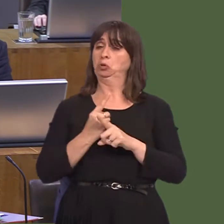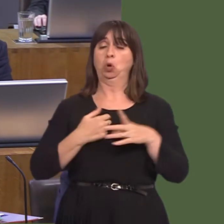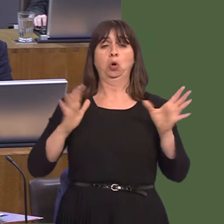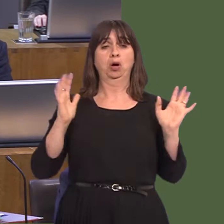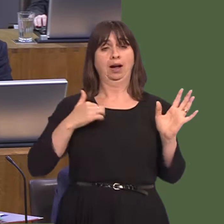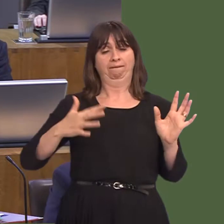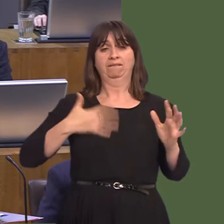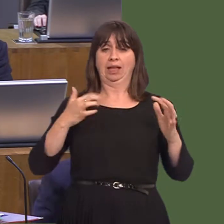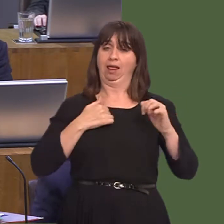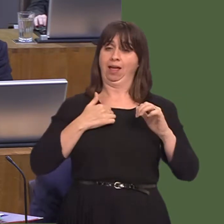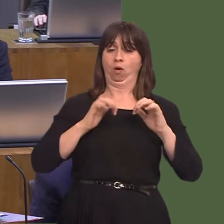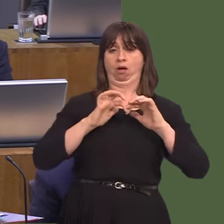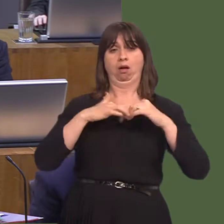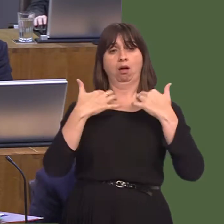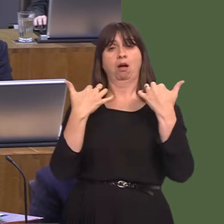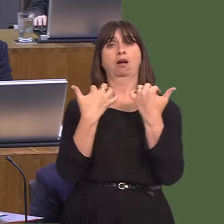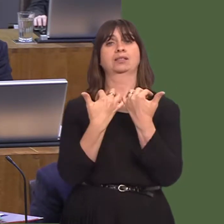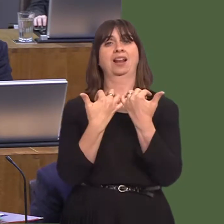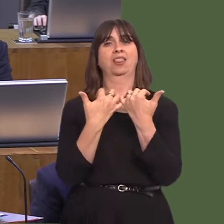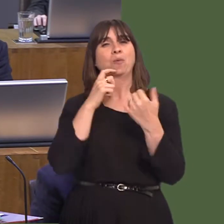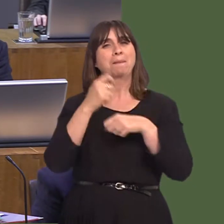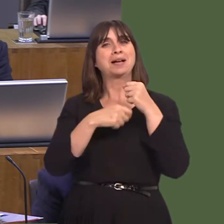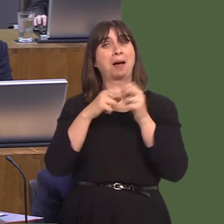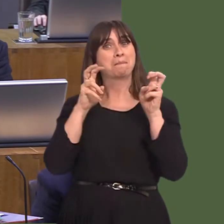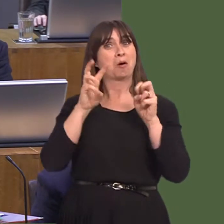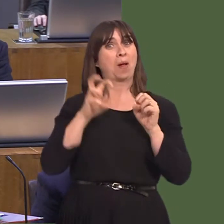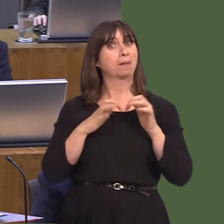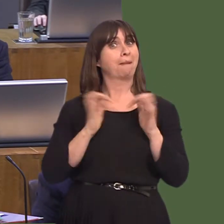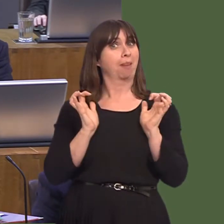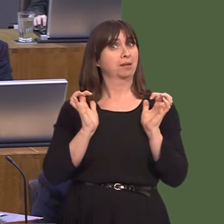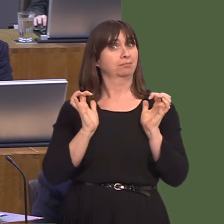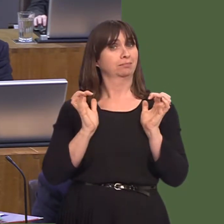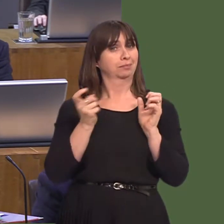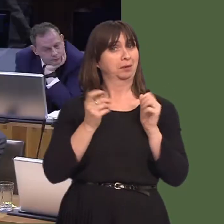it soon will be, I trustóto take the decision as to what sort of structure should exist